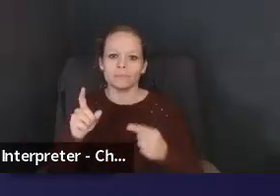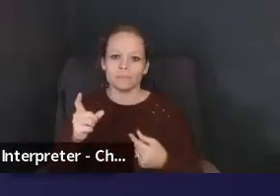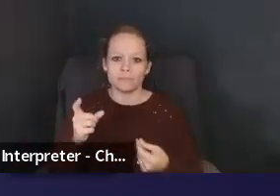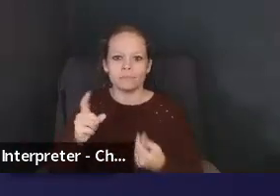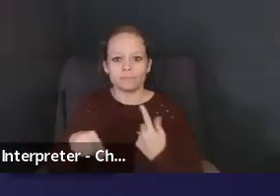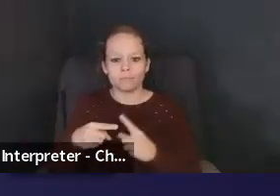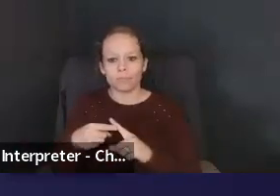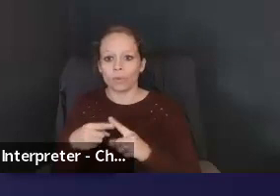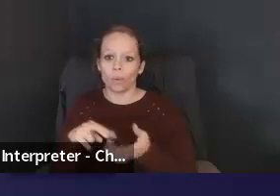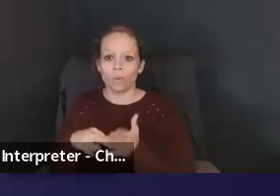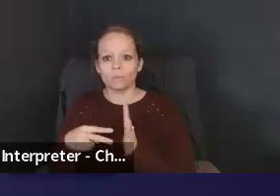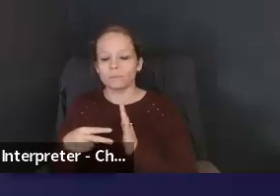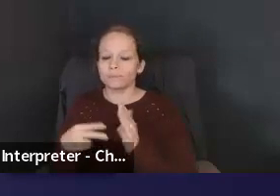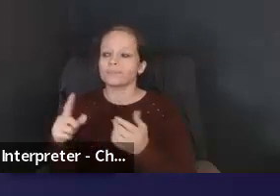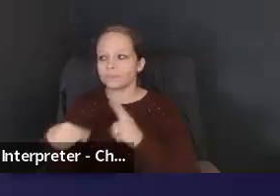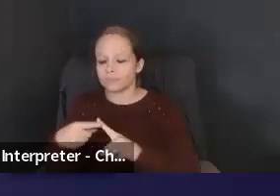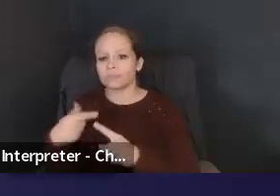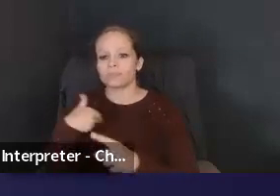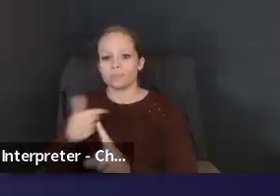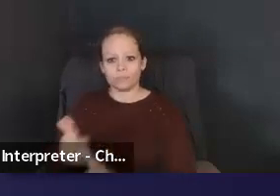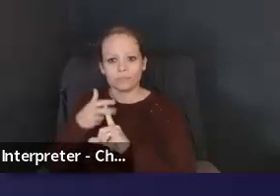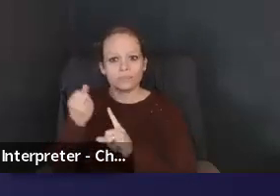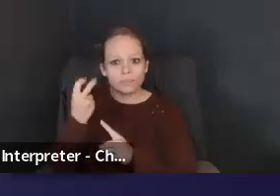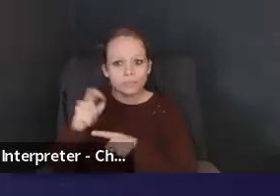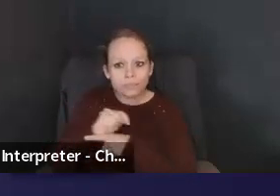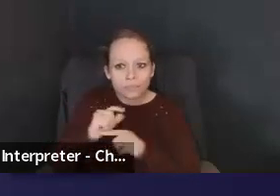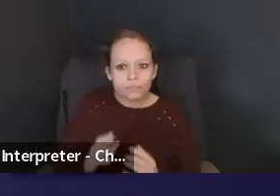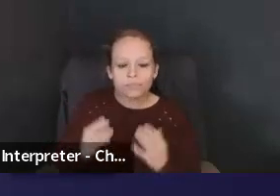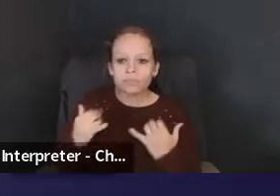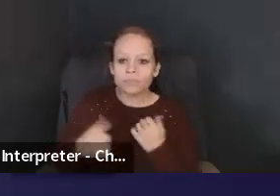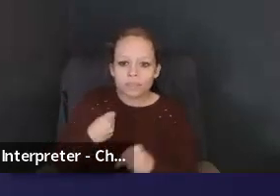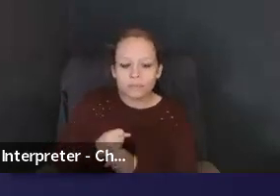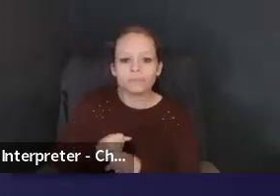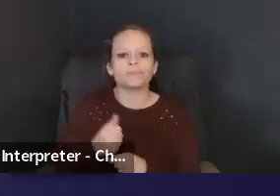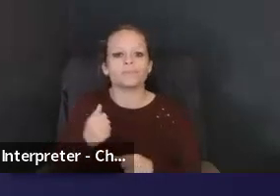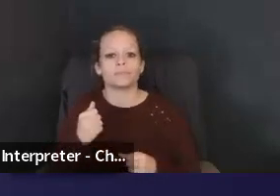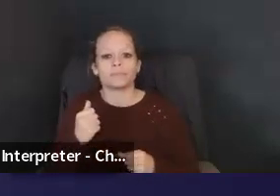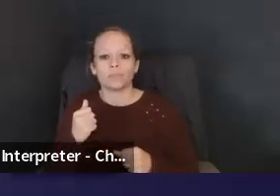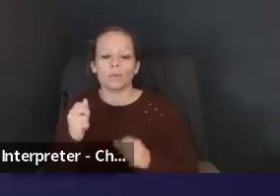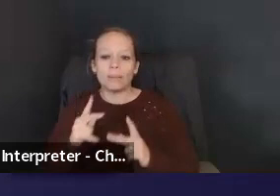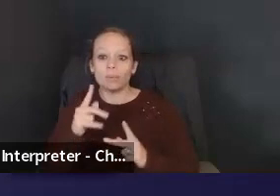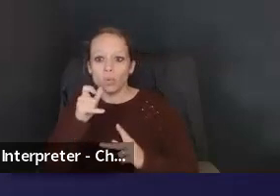12 trainees for this year, when we've enrolled 100 people into the intervention, when 20% of